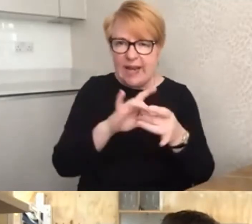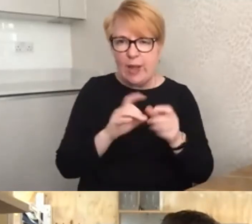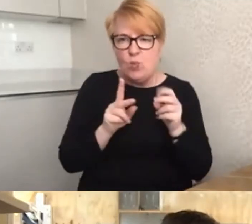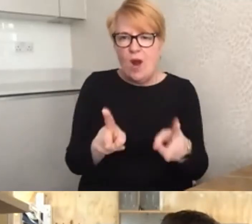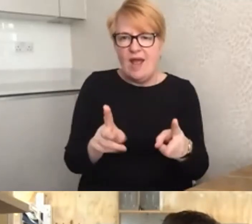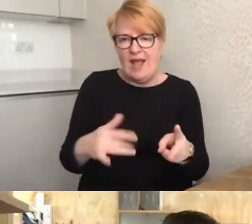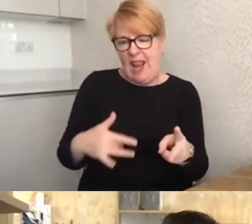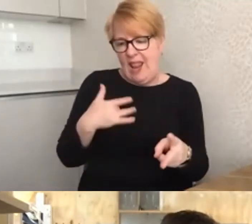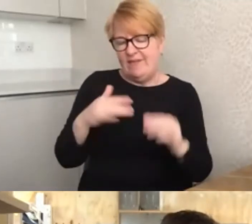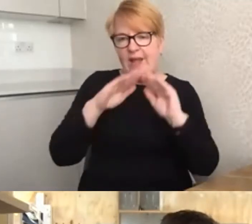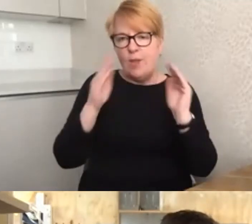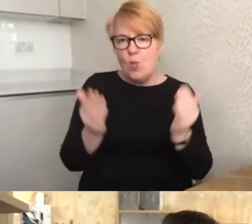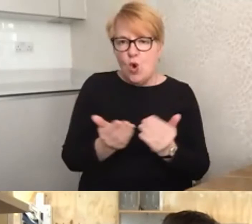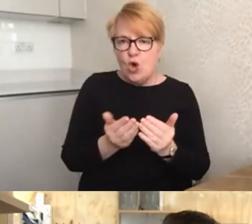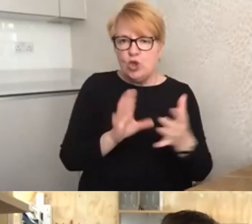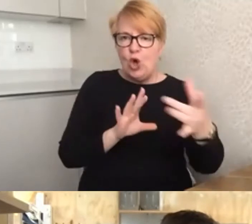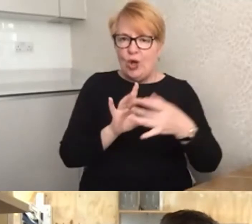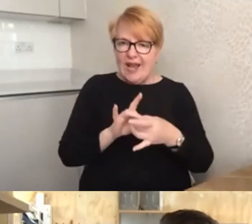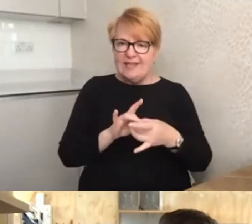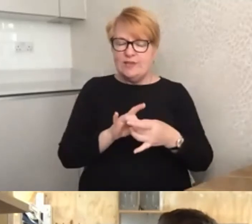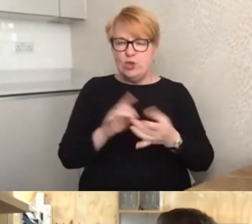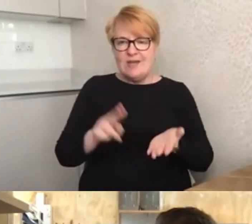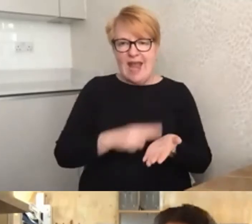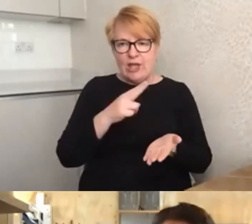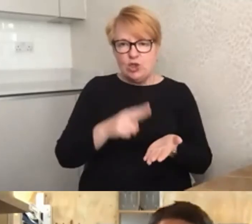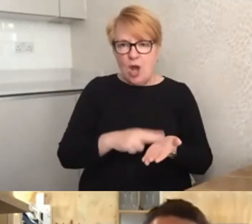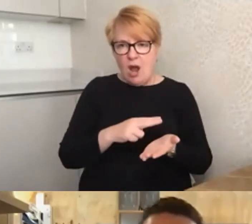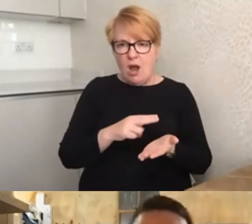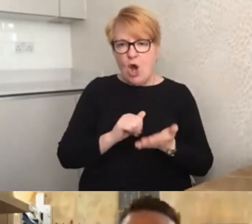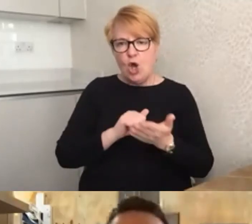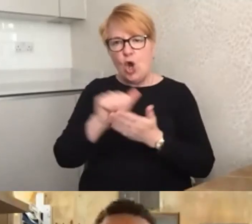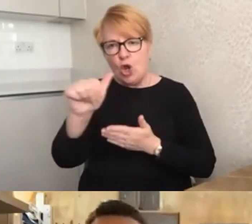and culture and to each other, and ourselves in all these stratospherically